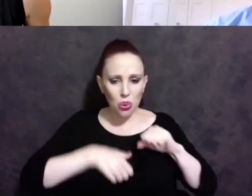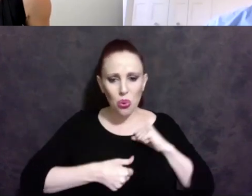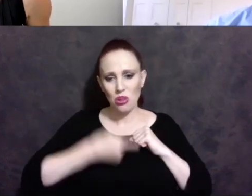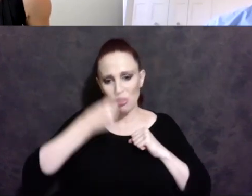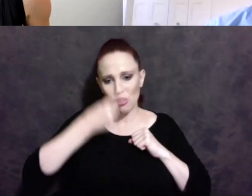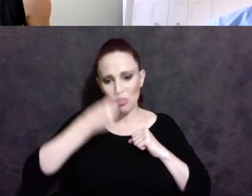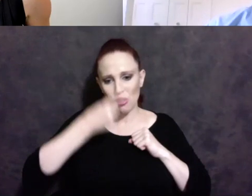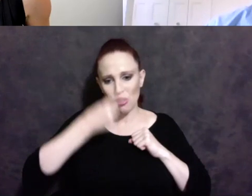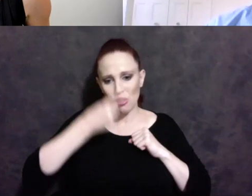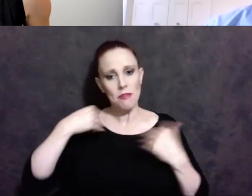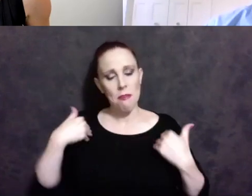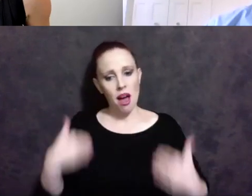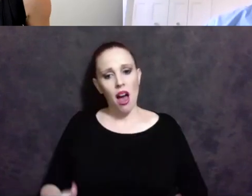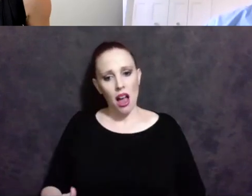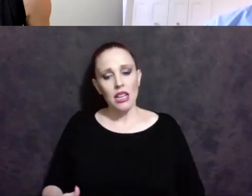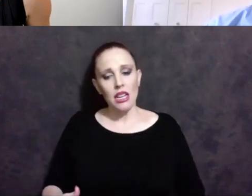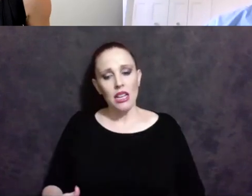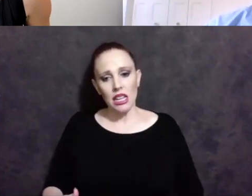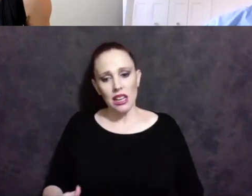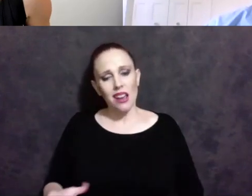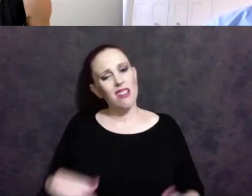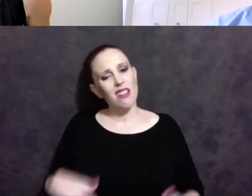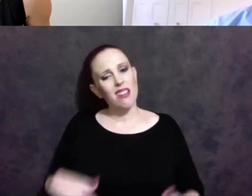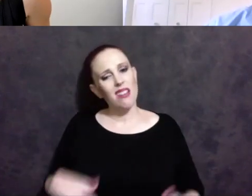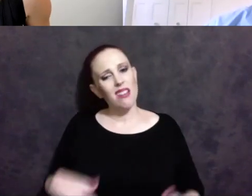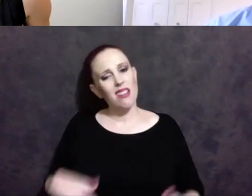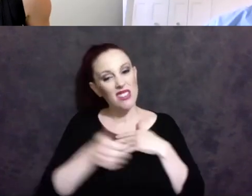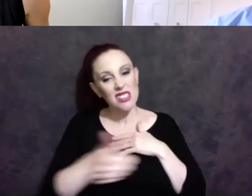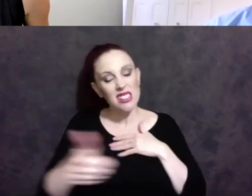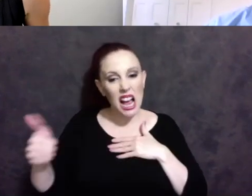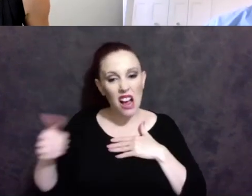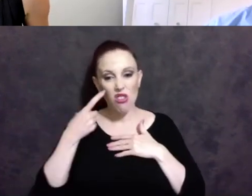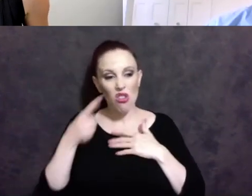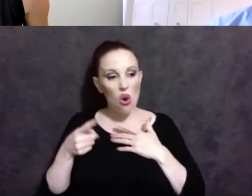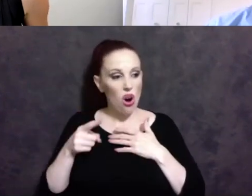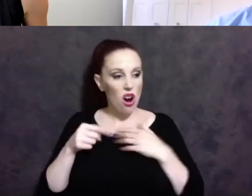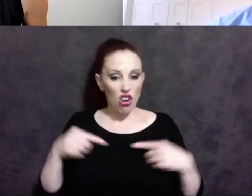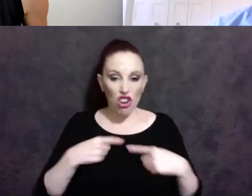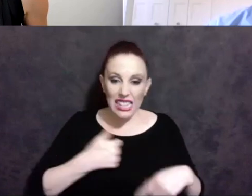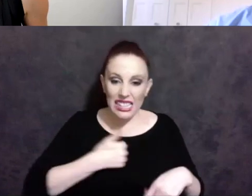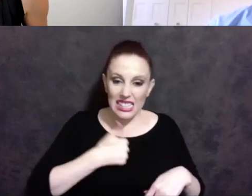bodies, forgiving ourselves for engaging in self harm for a period of time, and in some